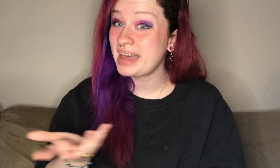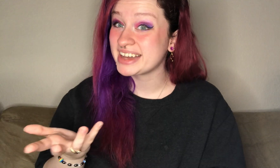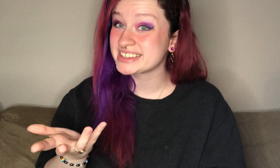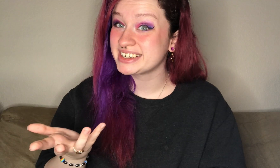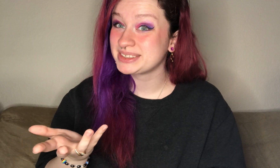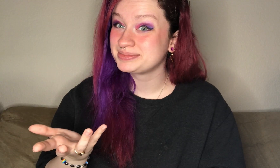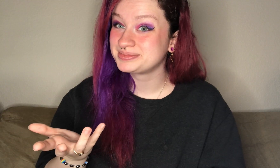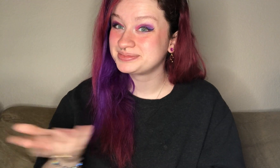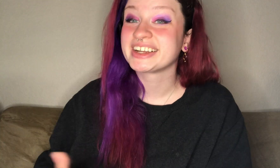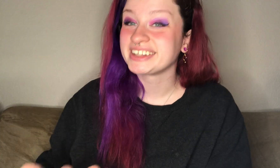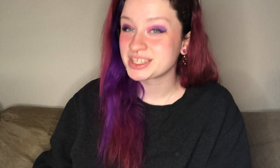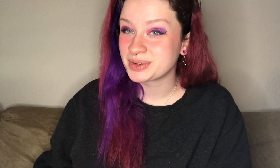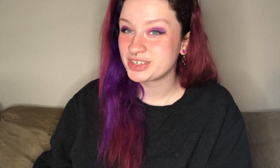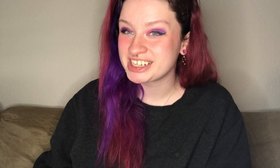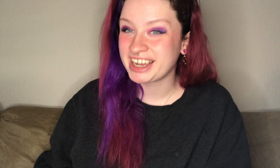mask last one for today